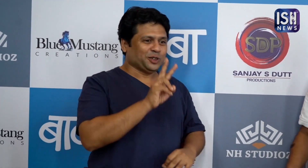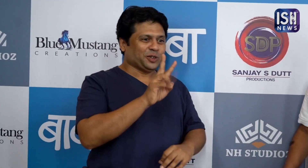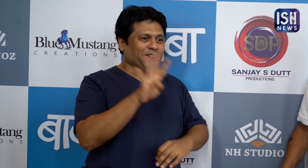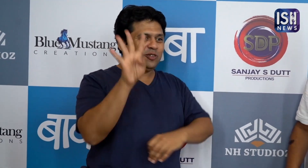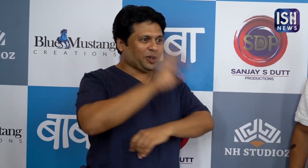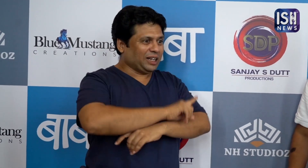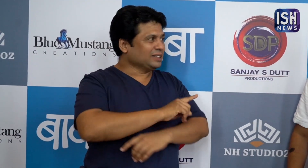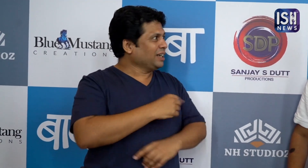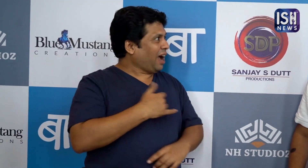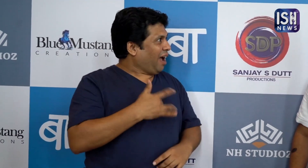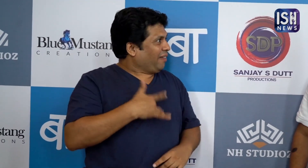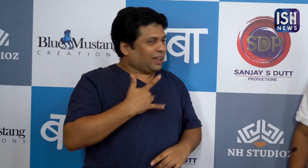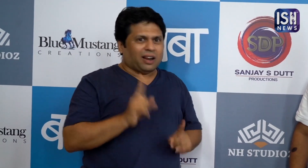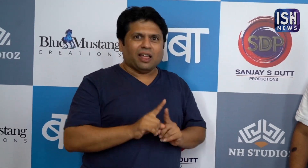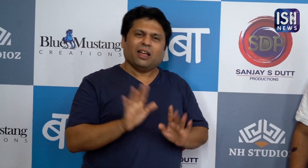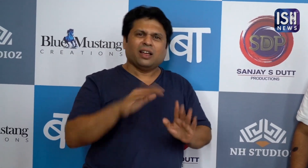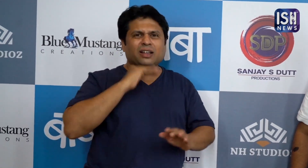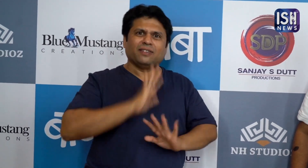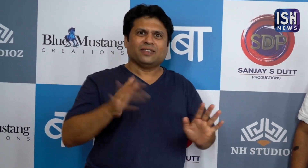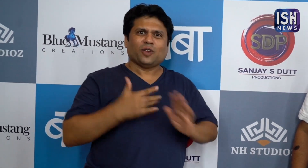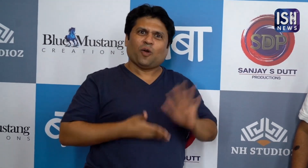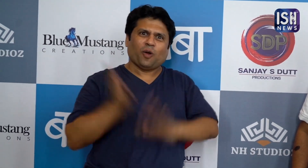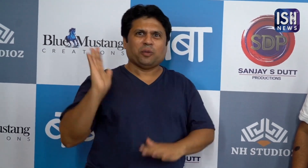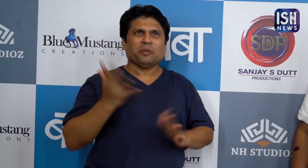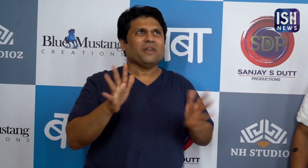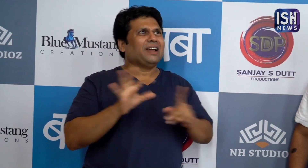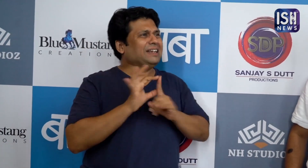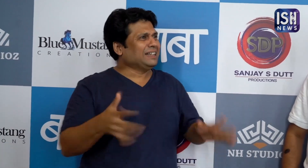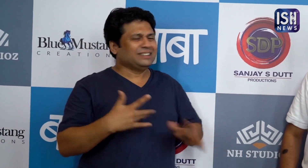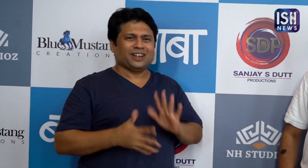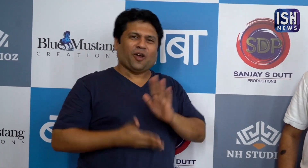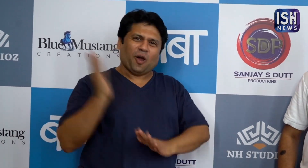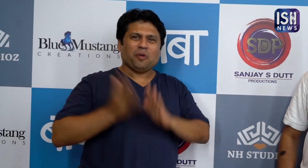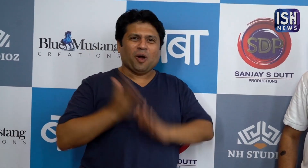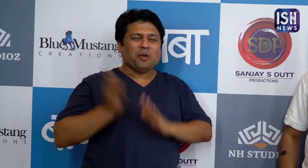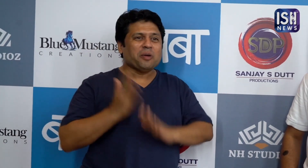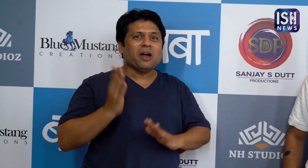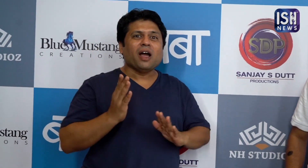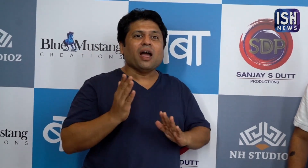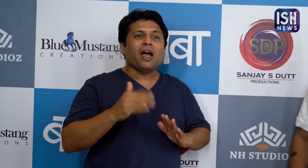During the 24 days I kept wanting to go home as I had had enough of work & the place was very dangerous.